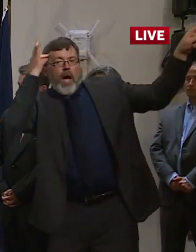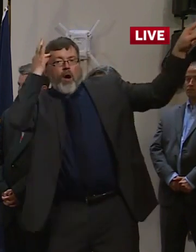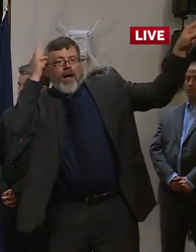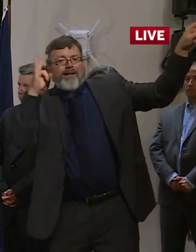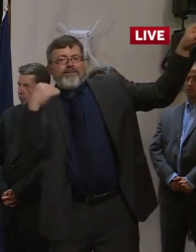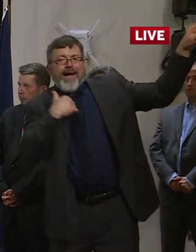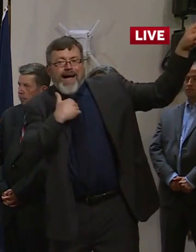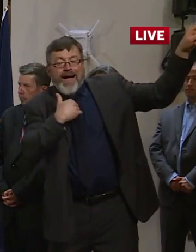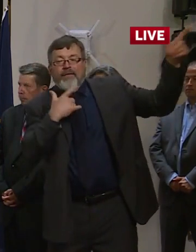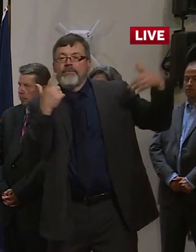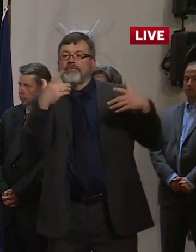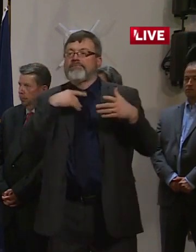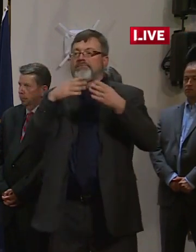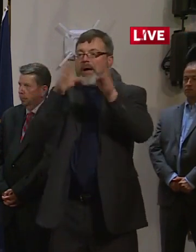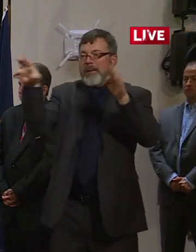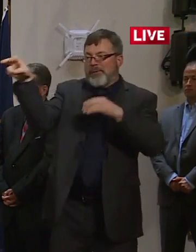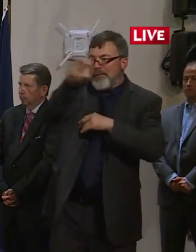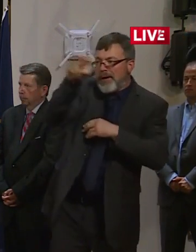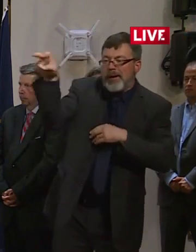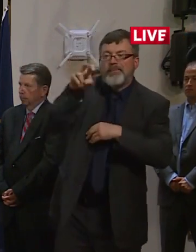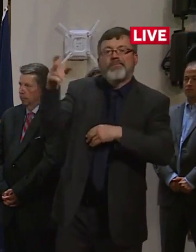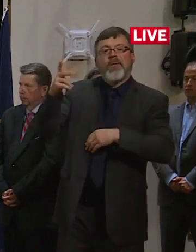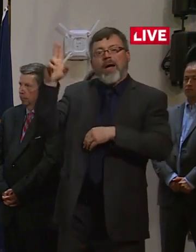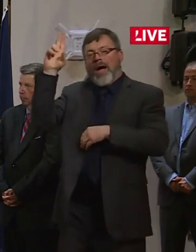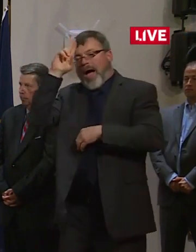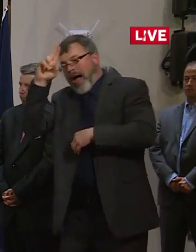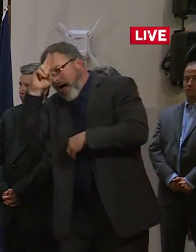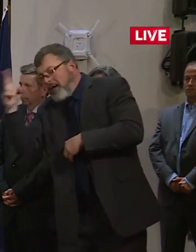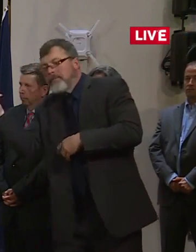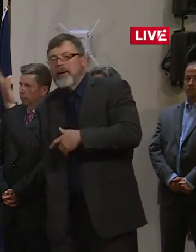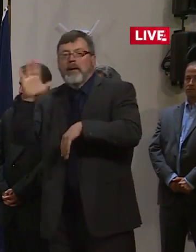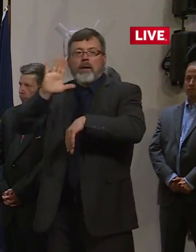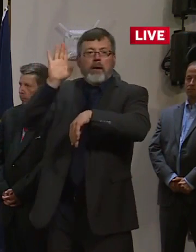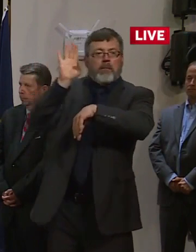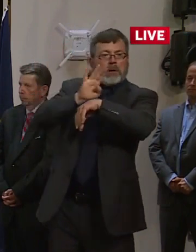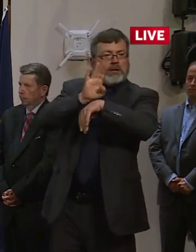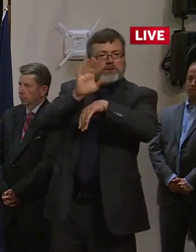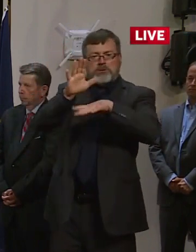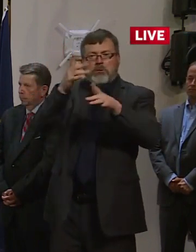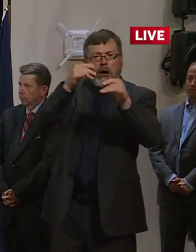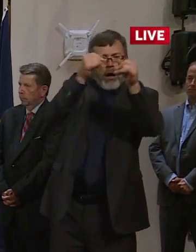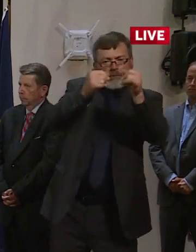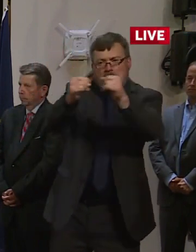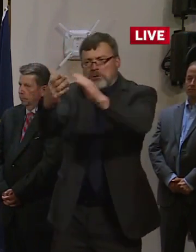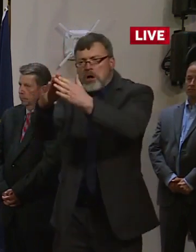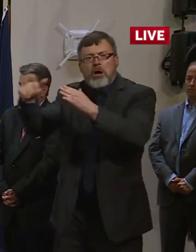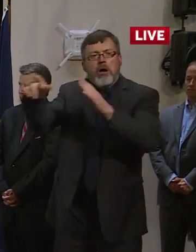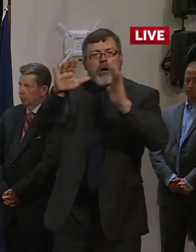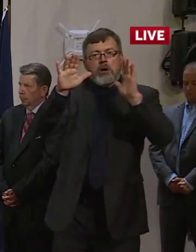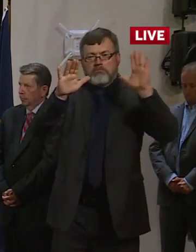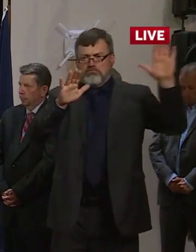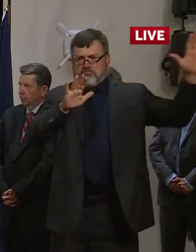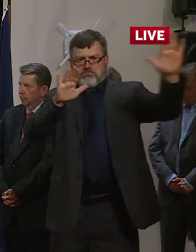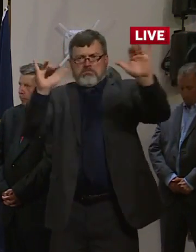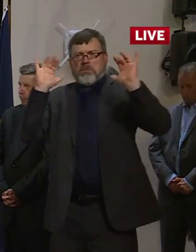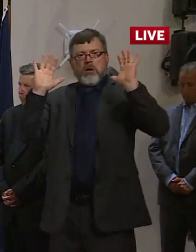UNLESS THERE IS A FEDERAL REQUIREMENT IN PCELA, FROM EMPLOYERS.